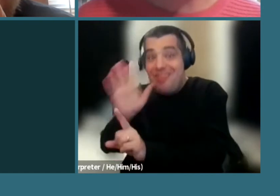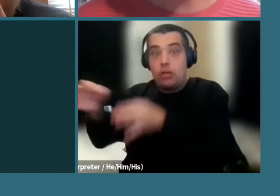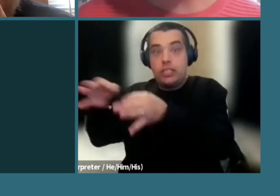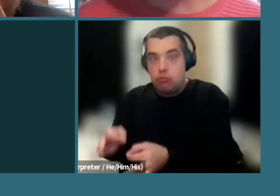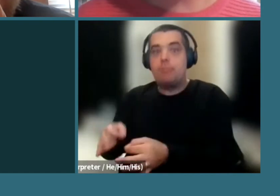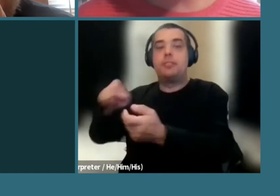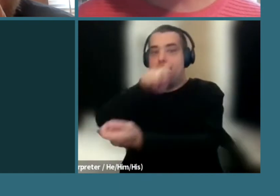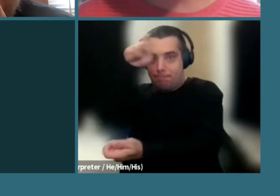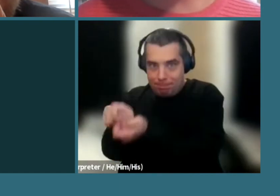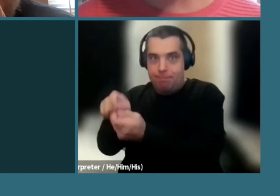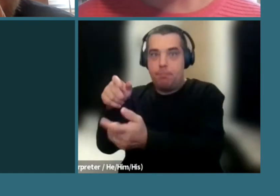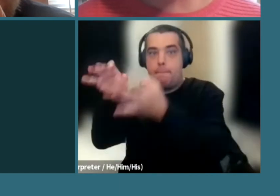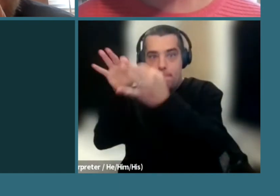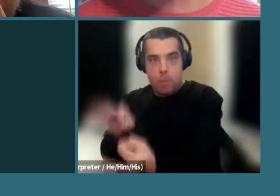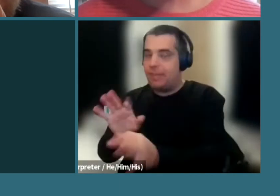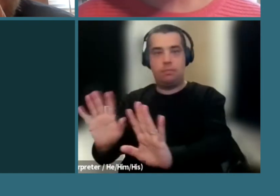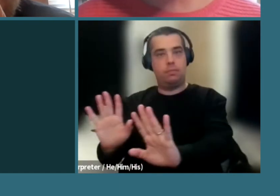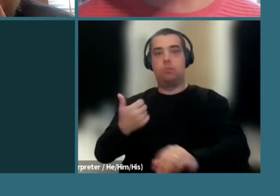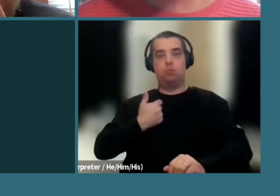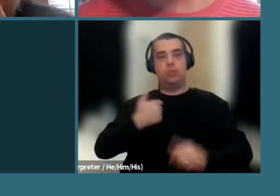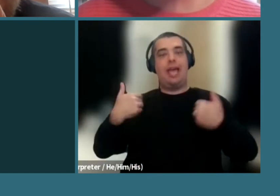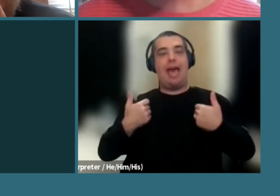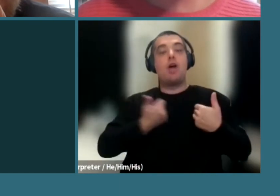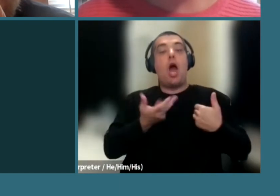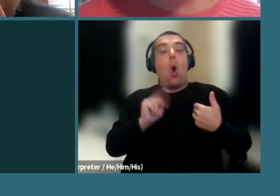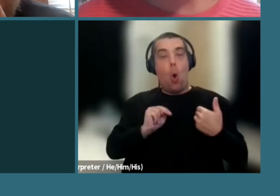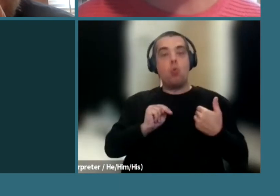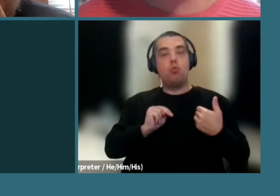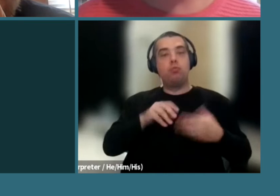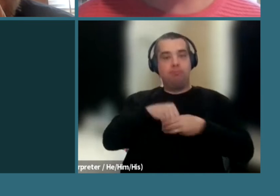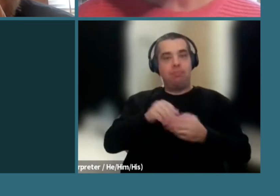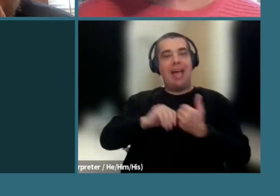That we have our own internal mechanisms to filter what people say.